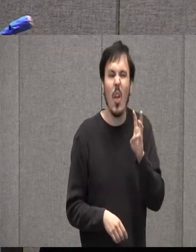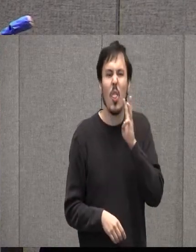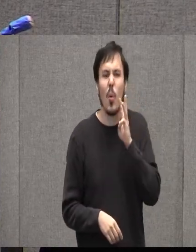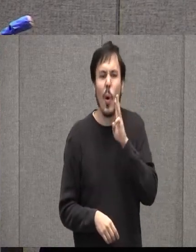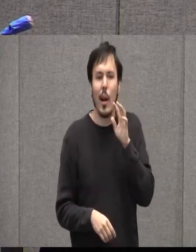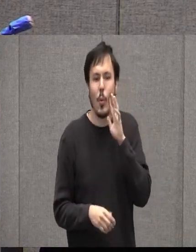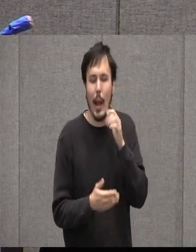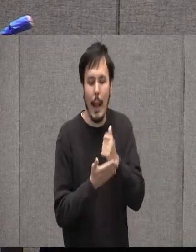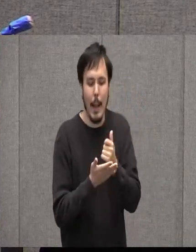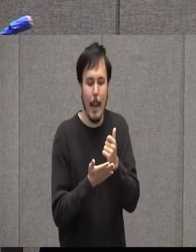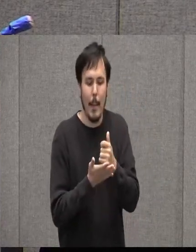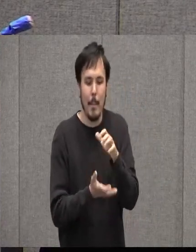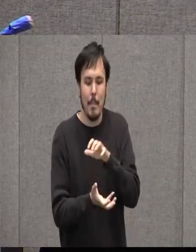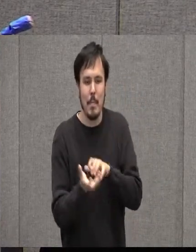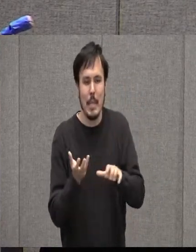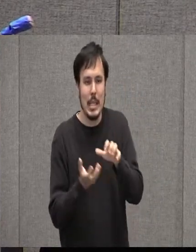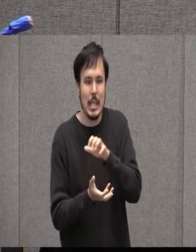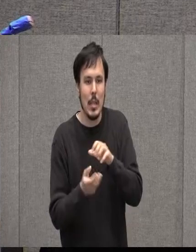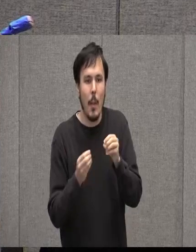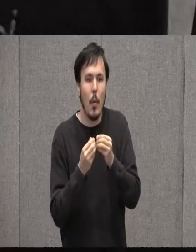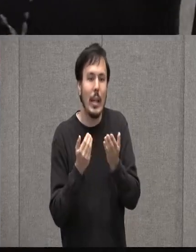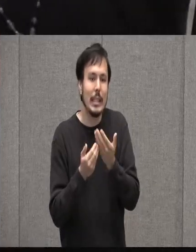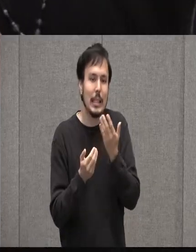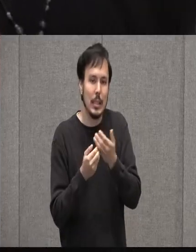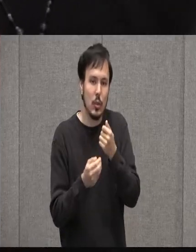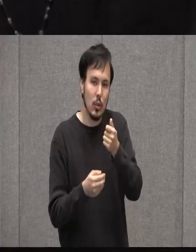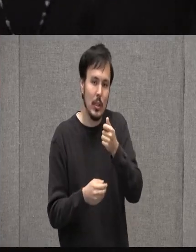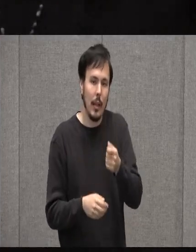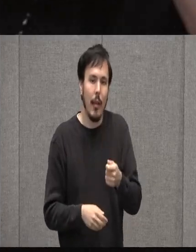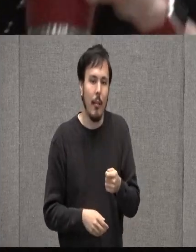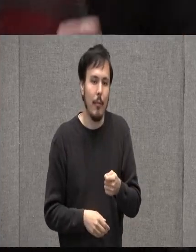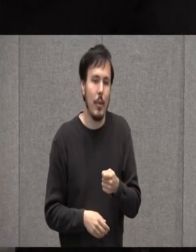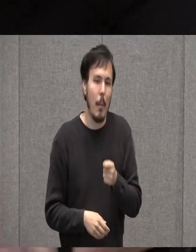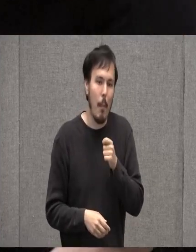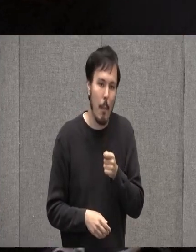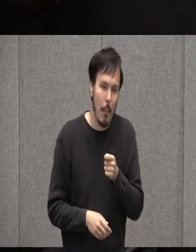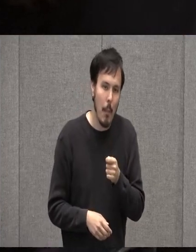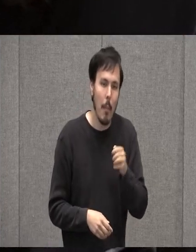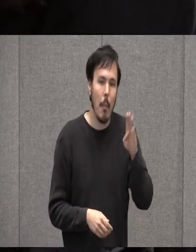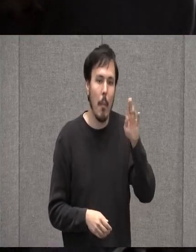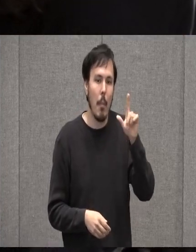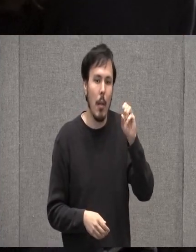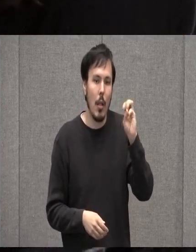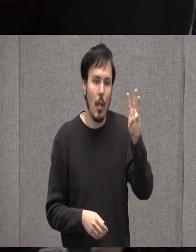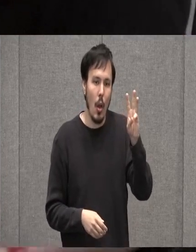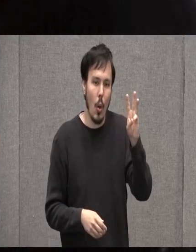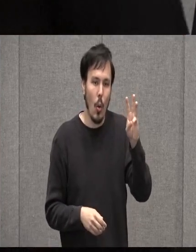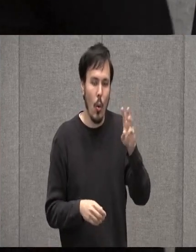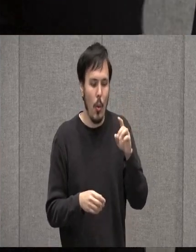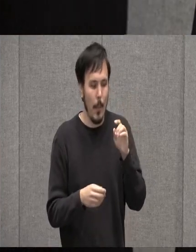so that you can blow the bubbles a little bit easier, right, and you're just gonna kinda squeeze, squeeze, squeeze, and it's nice too